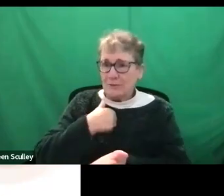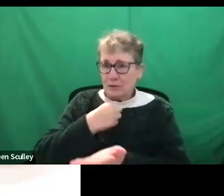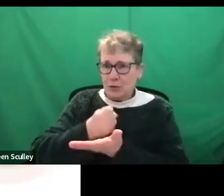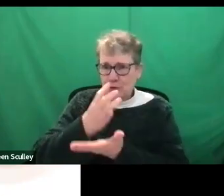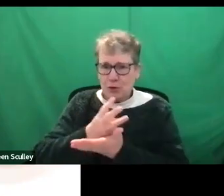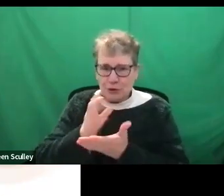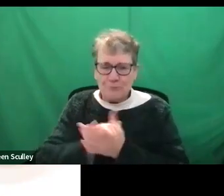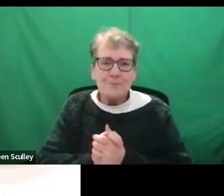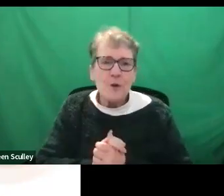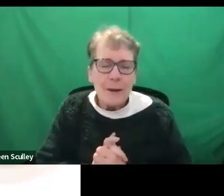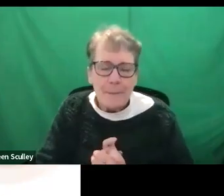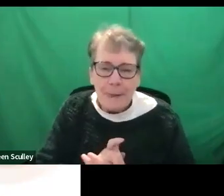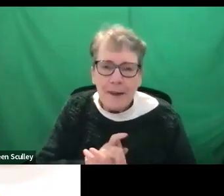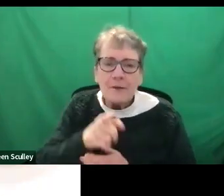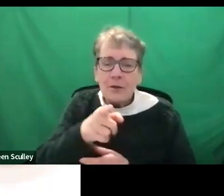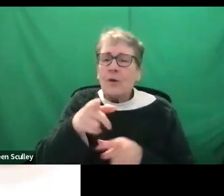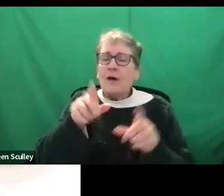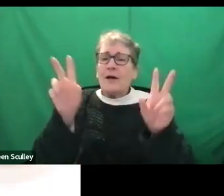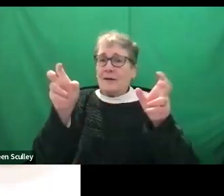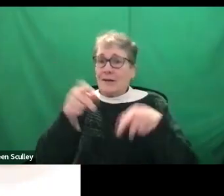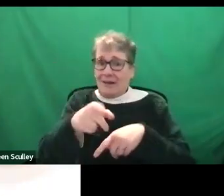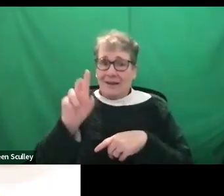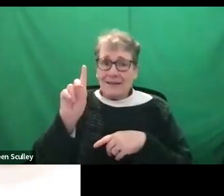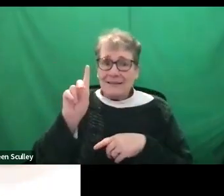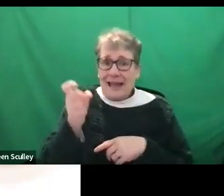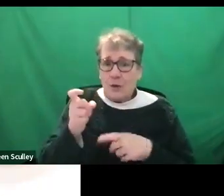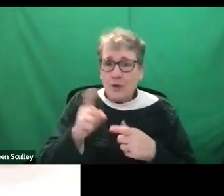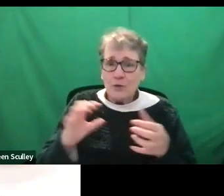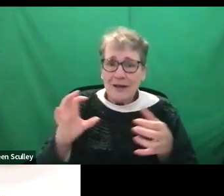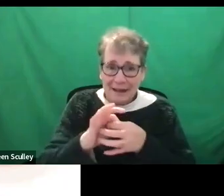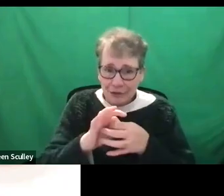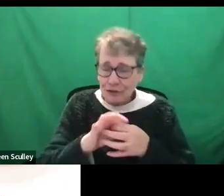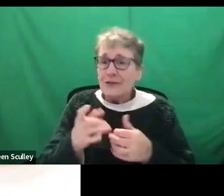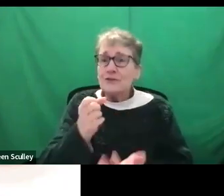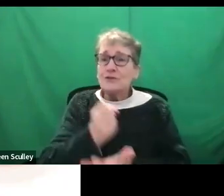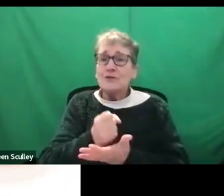language deprivation element to be very fascinating. I, myself, my background is also in social work.